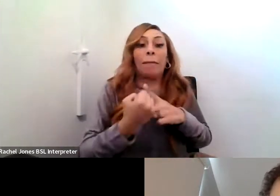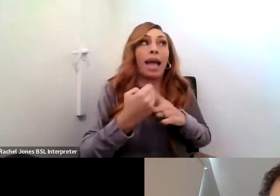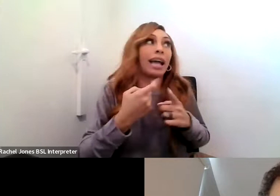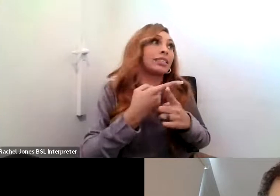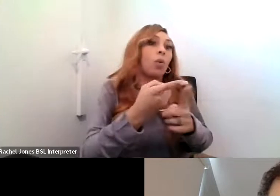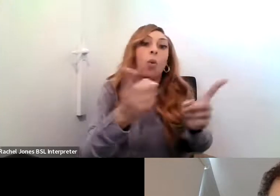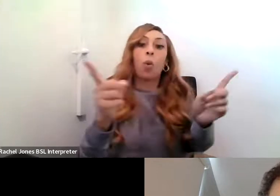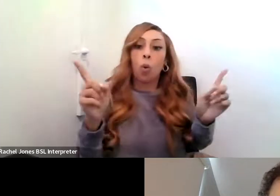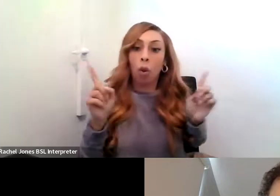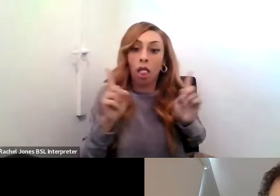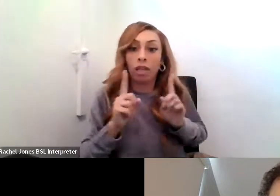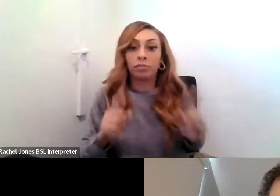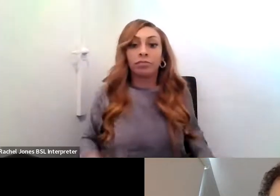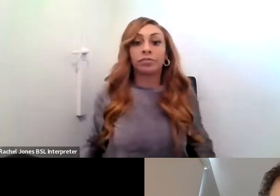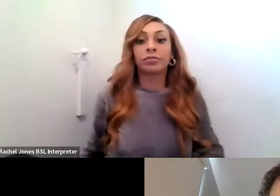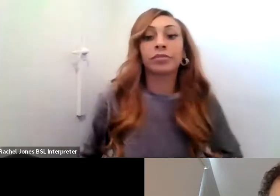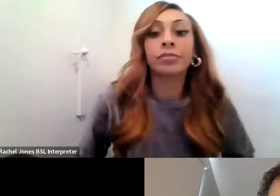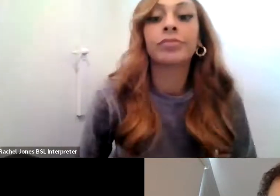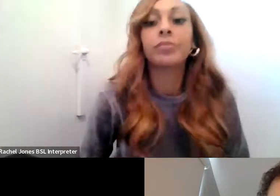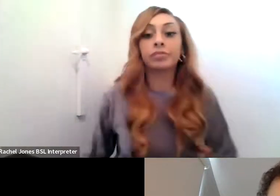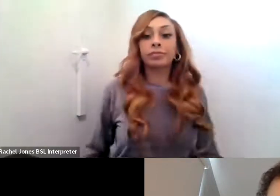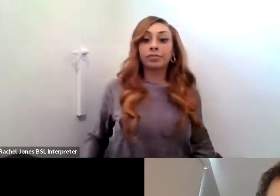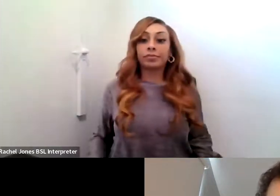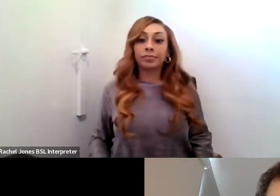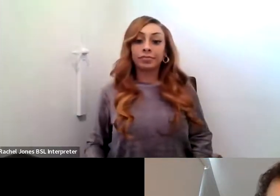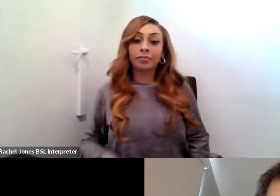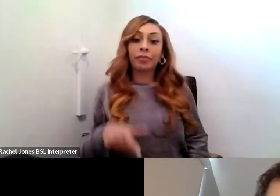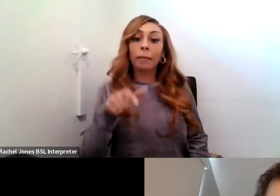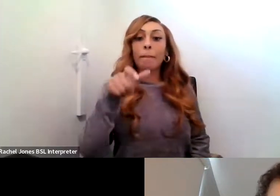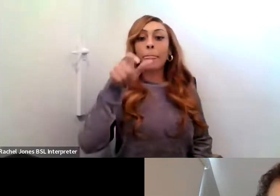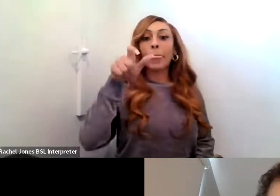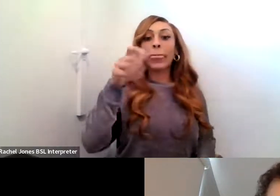So I want to talk a little bit about customer journeys, we can call them audience journeys in this context.